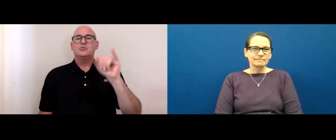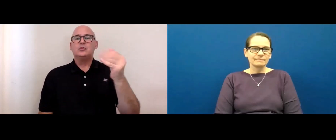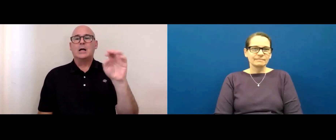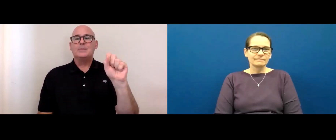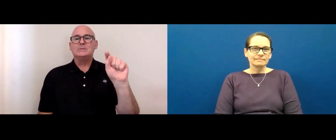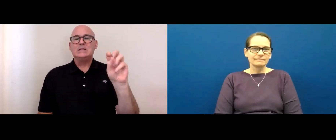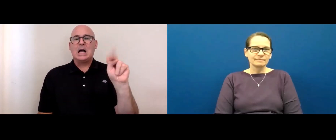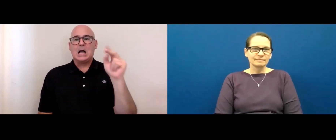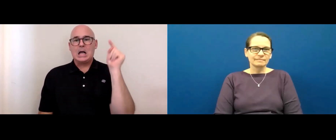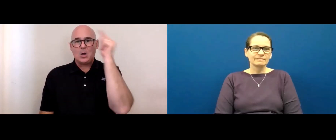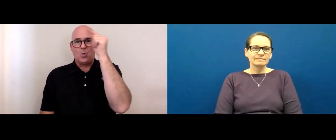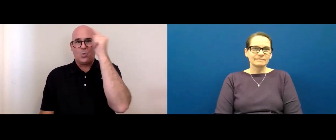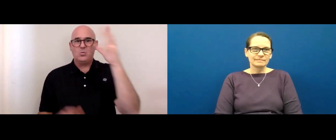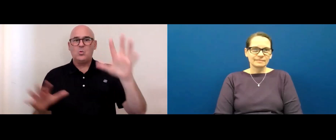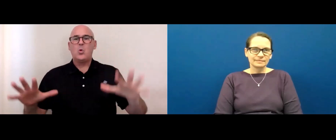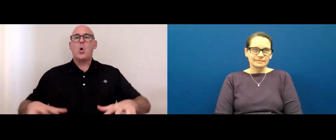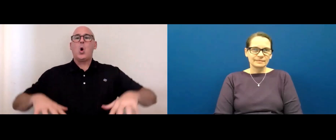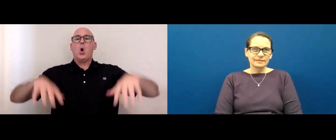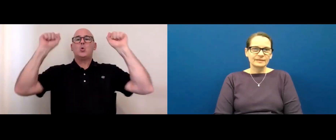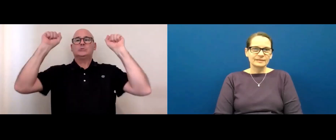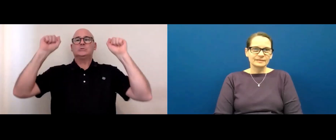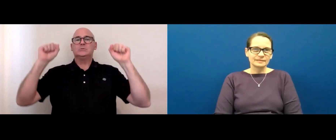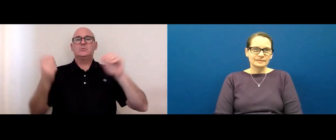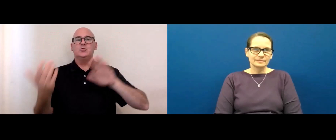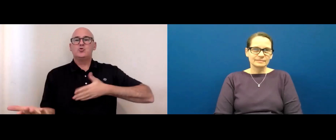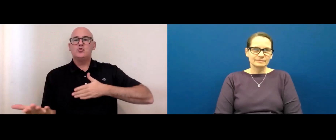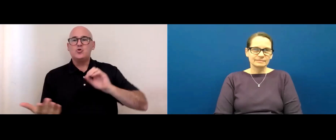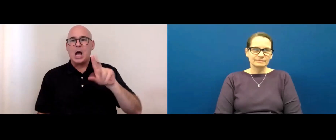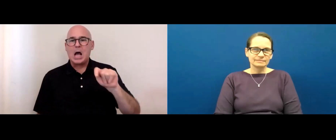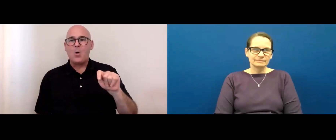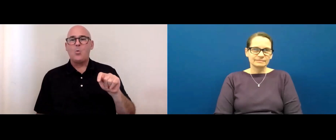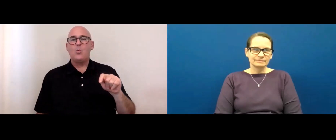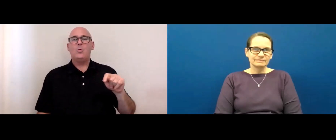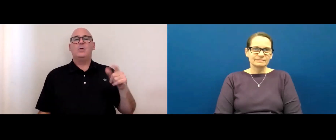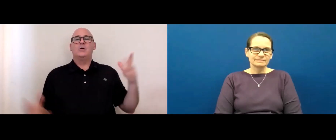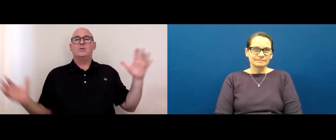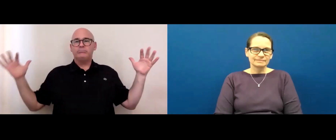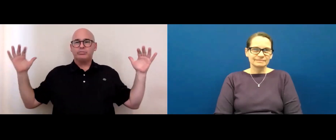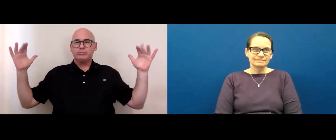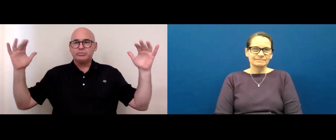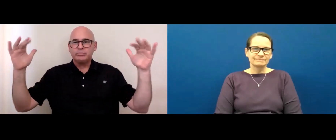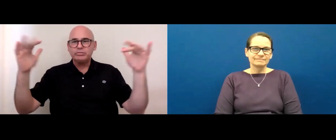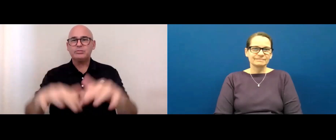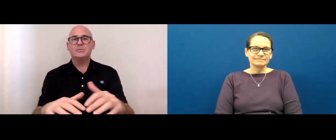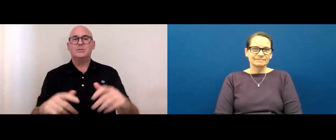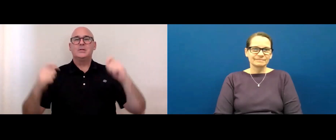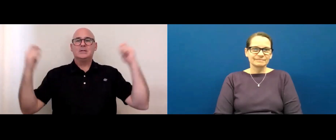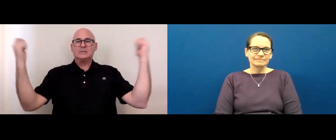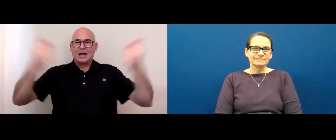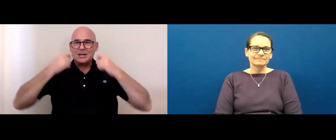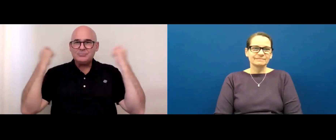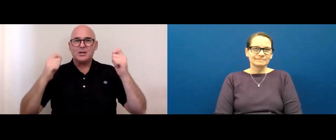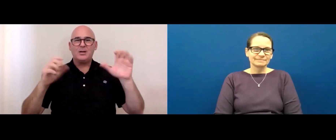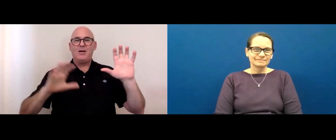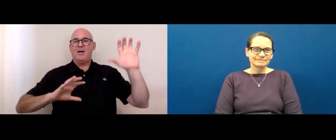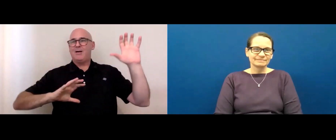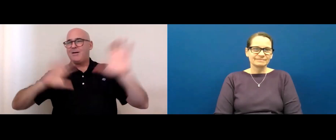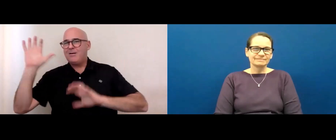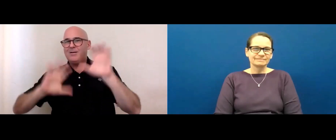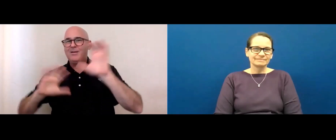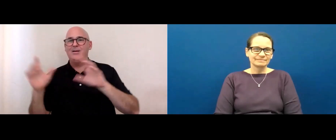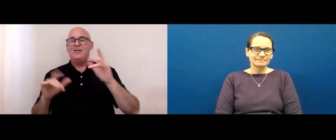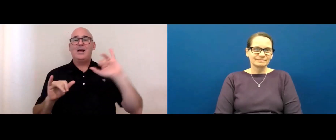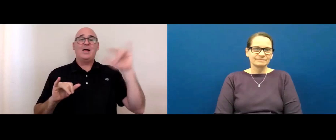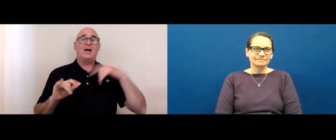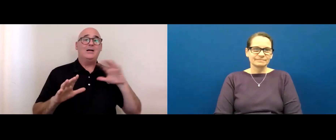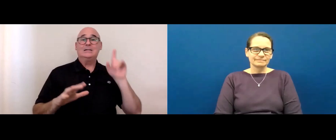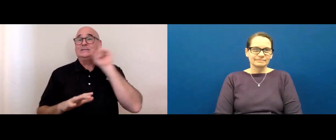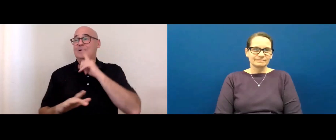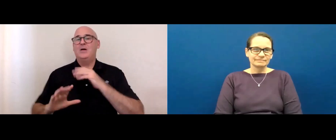Jamestown and they hosted a cookout and all of us came together to celebrate and you would see the